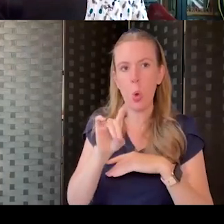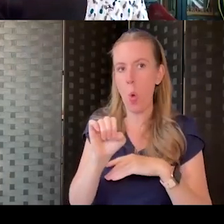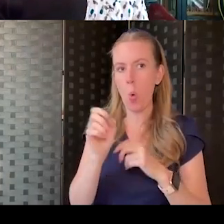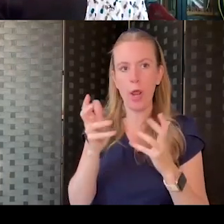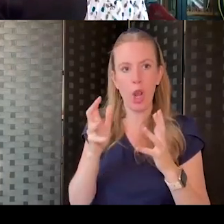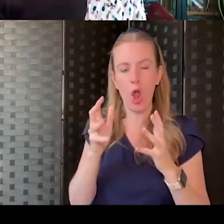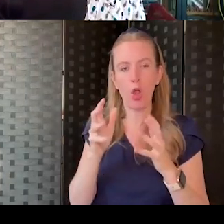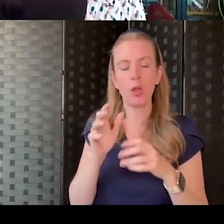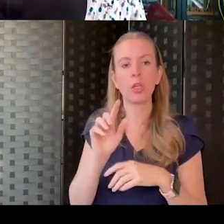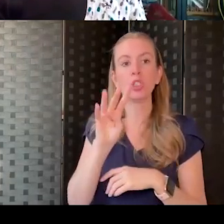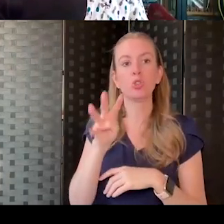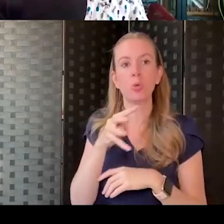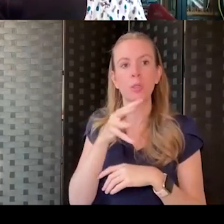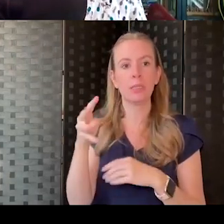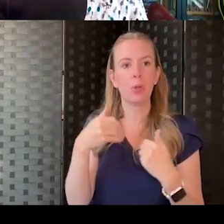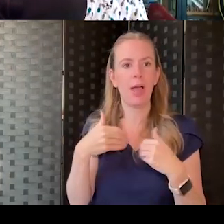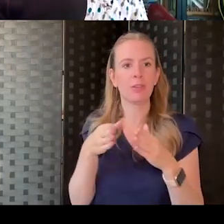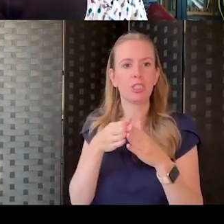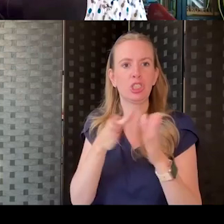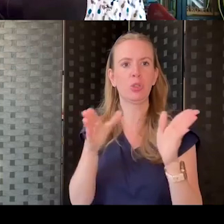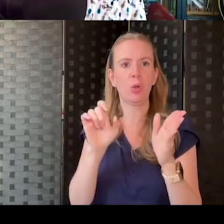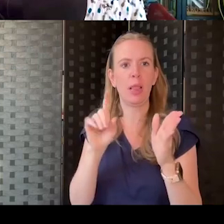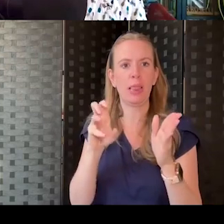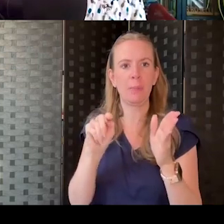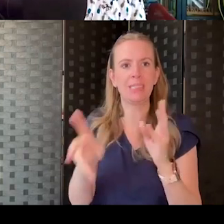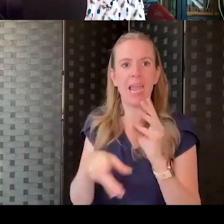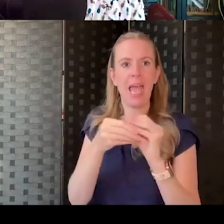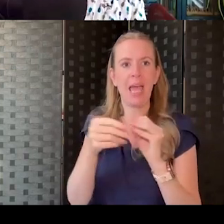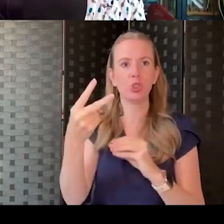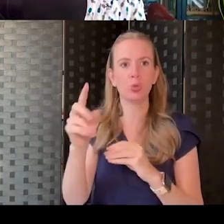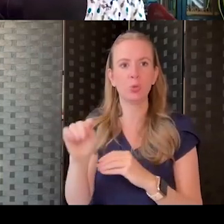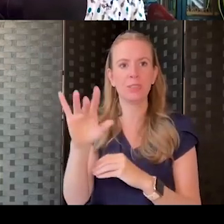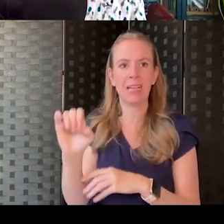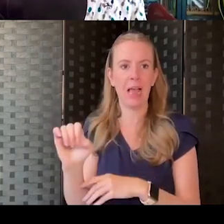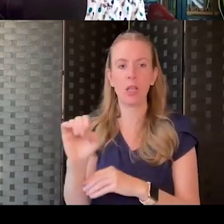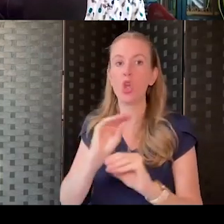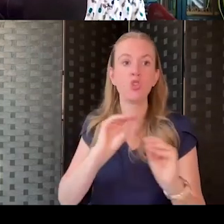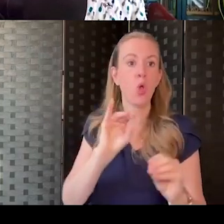table in the generic container element and then youadd styles. No JavaScript is needed. In fact,